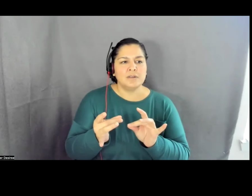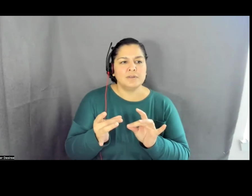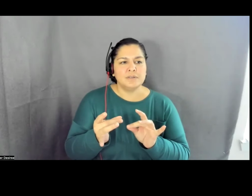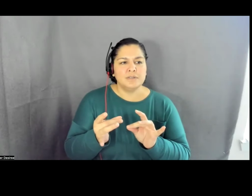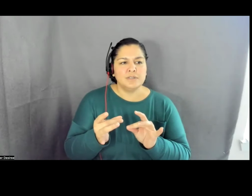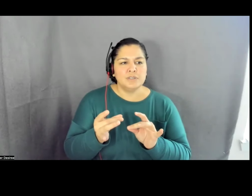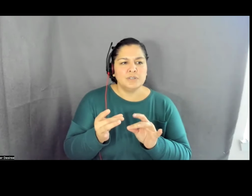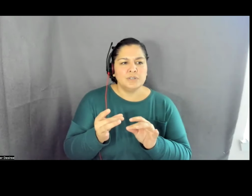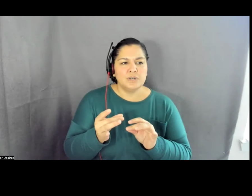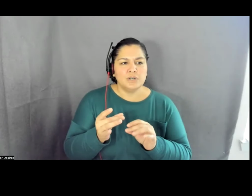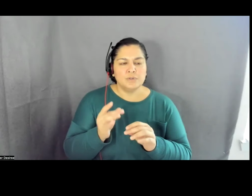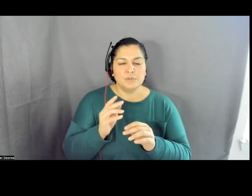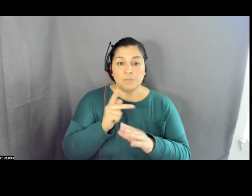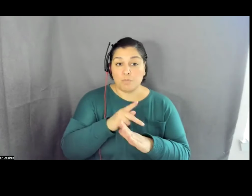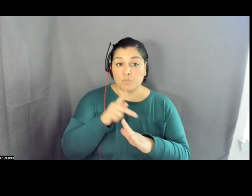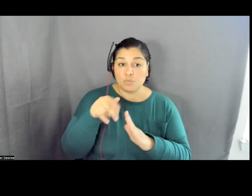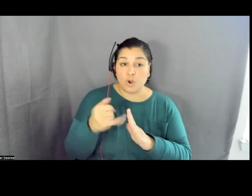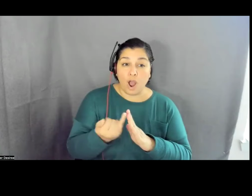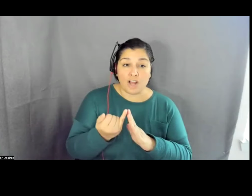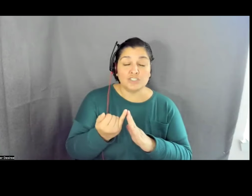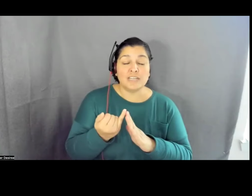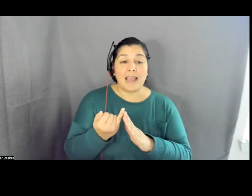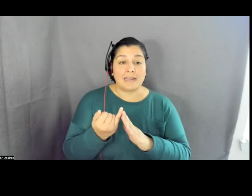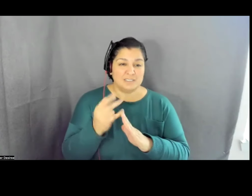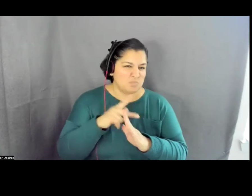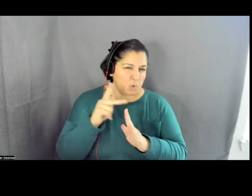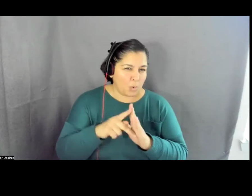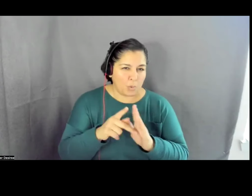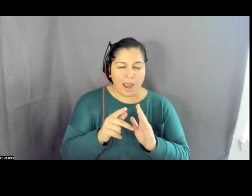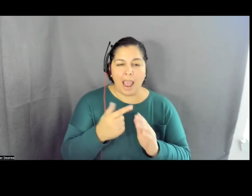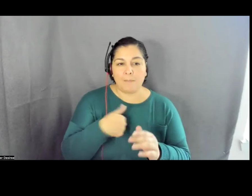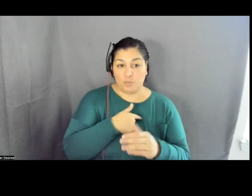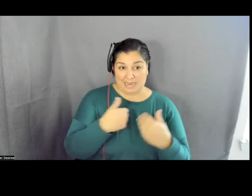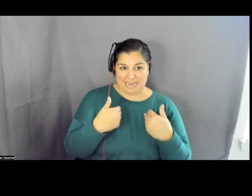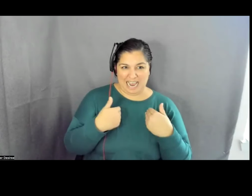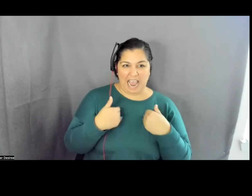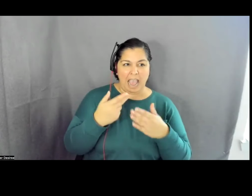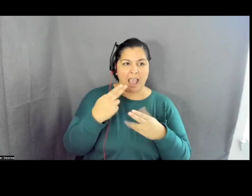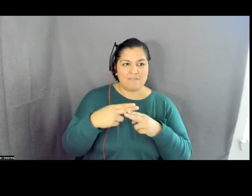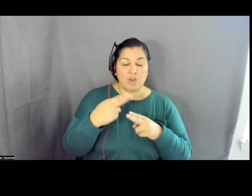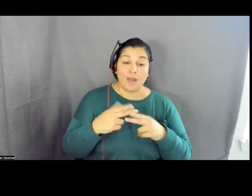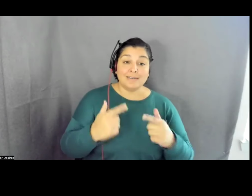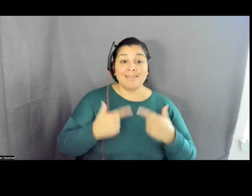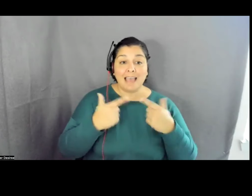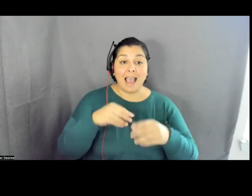program project of ours called Live in America. That was led by, the amazing,